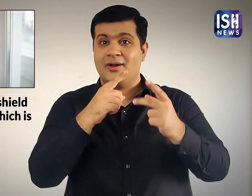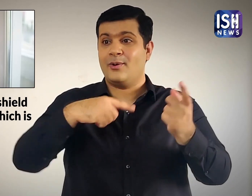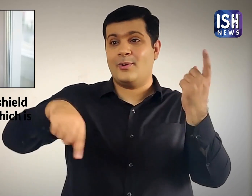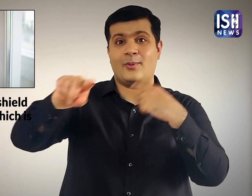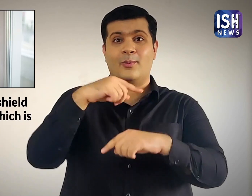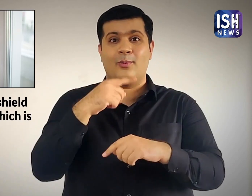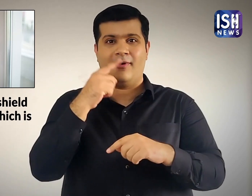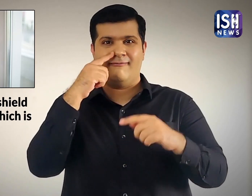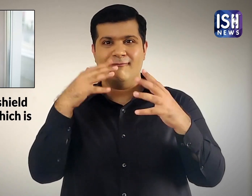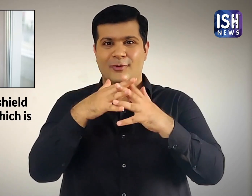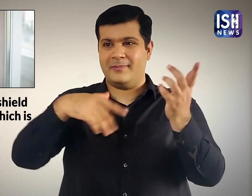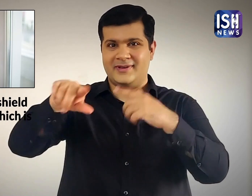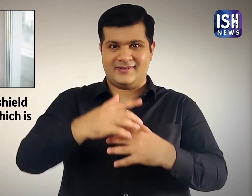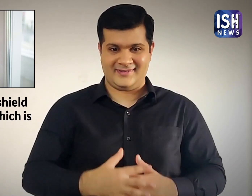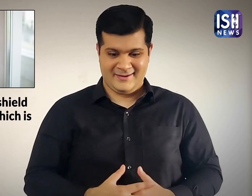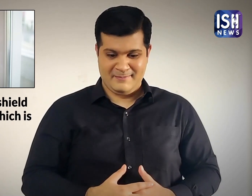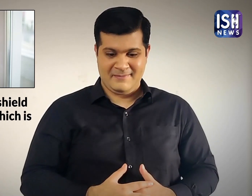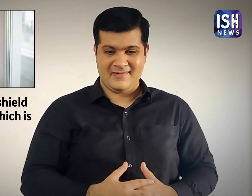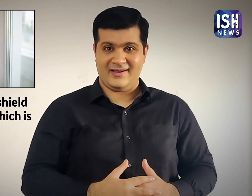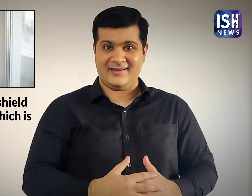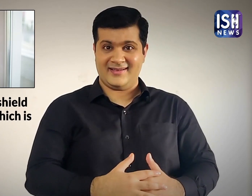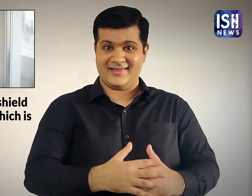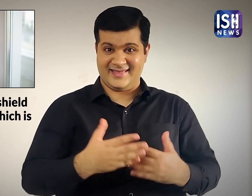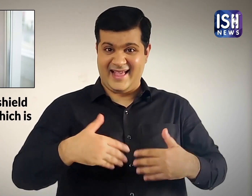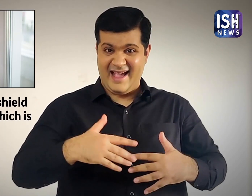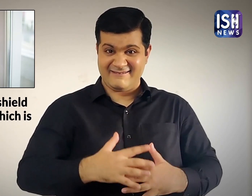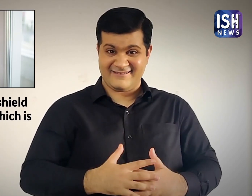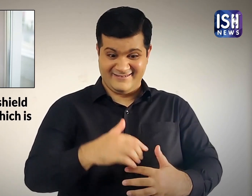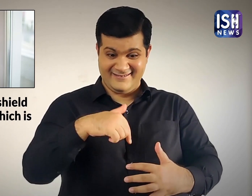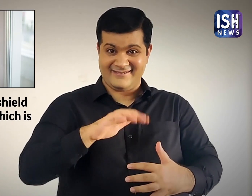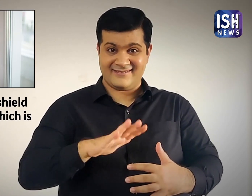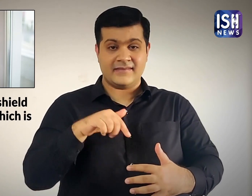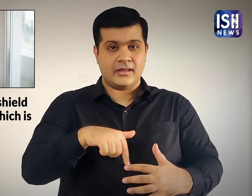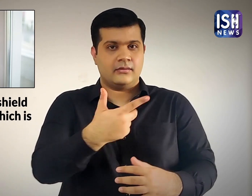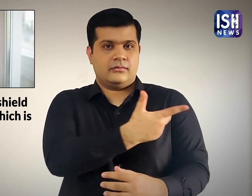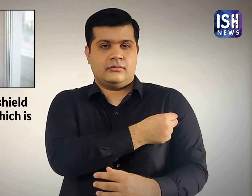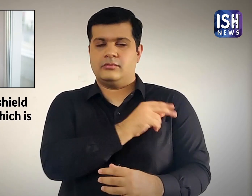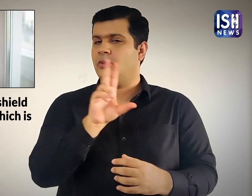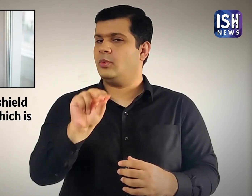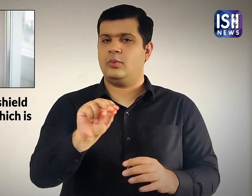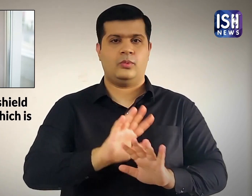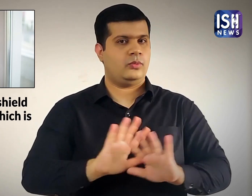Currently pregnant women are still not supposed to take the vaccine.